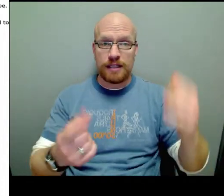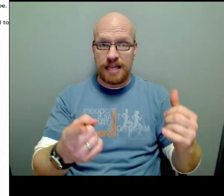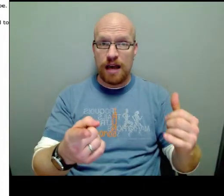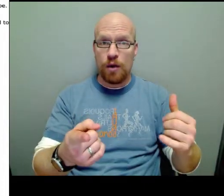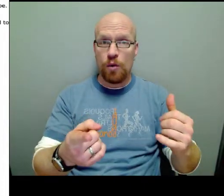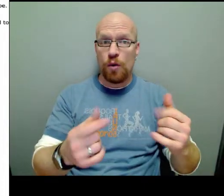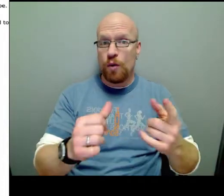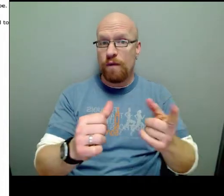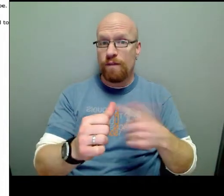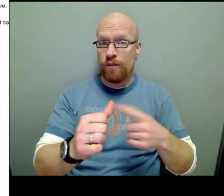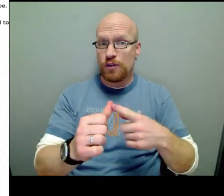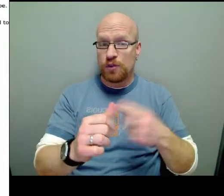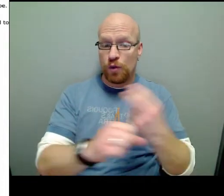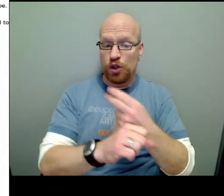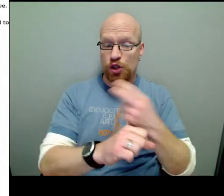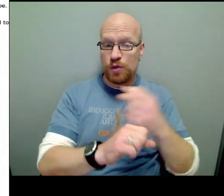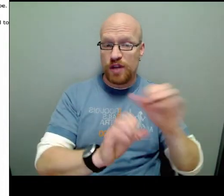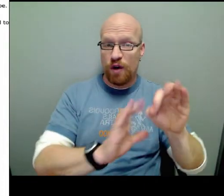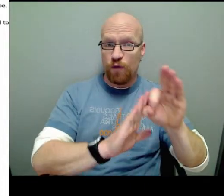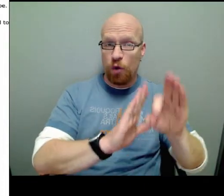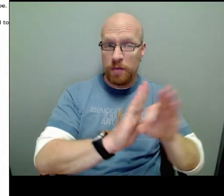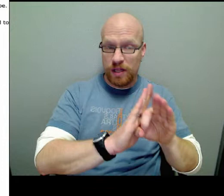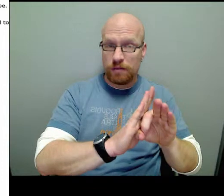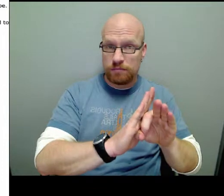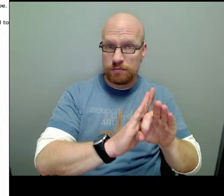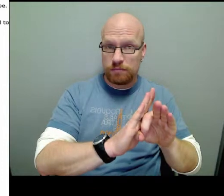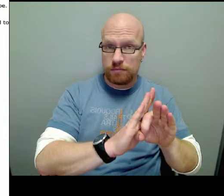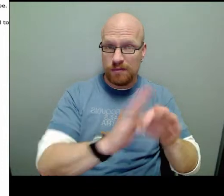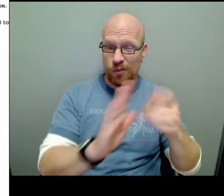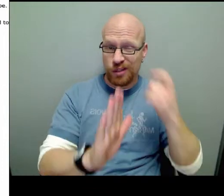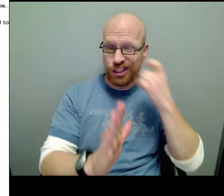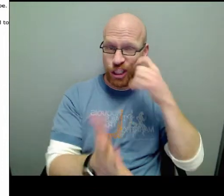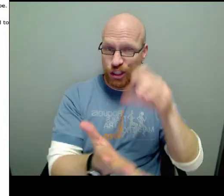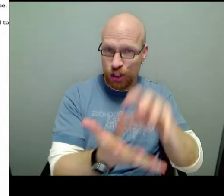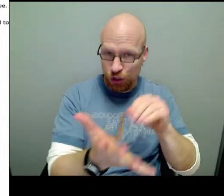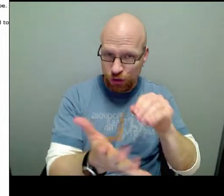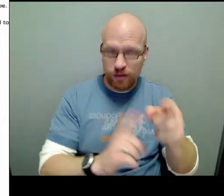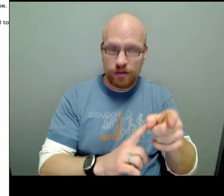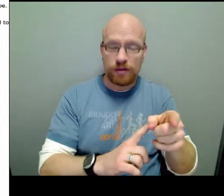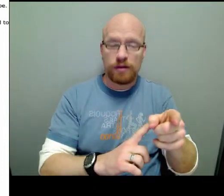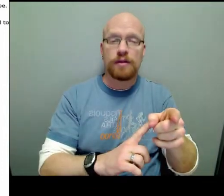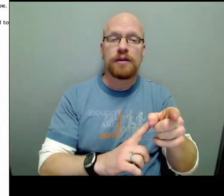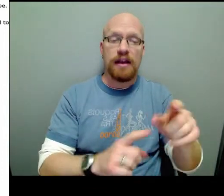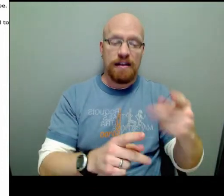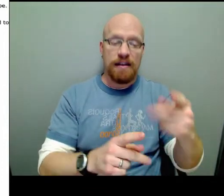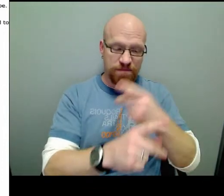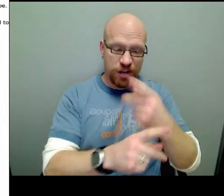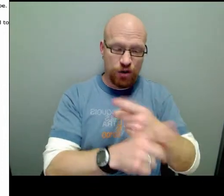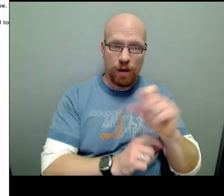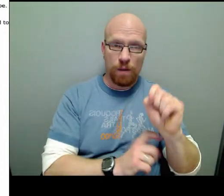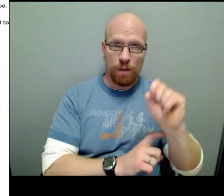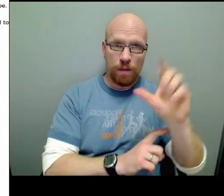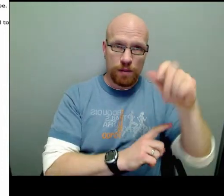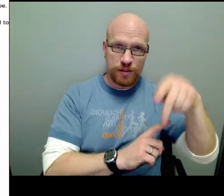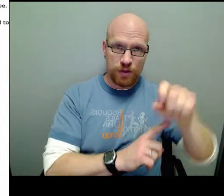So now -- but first we're going to use our formula, we just learned, and figure out the slope.